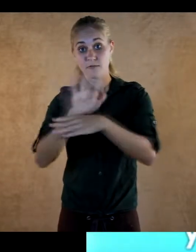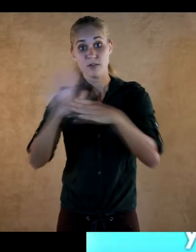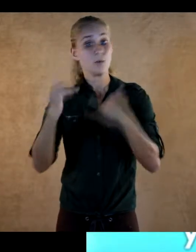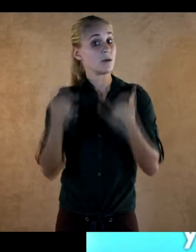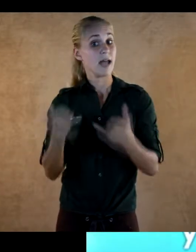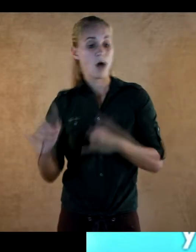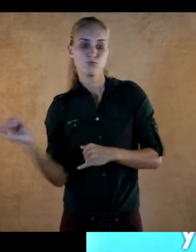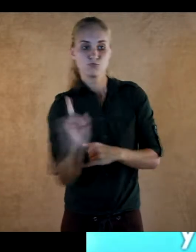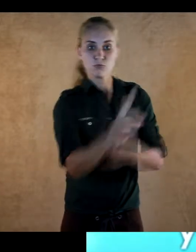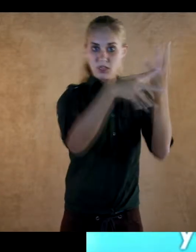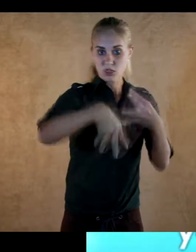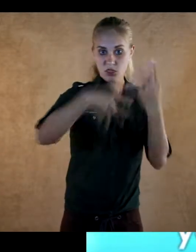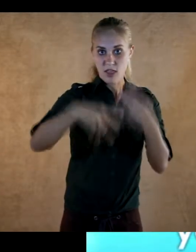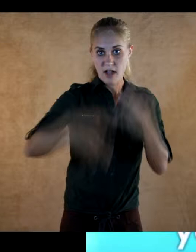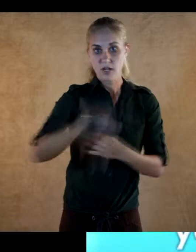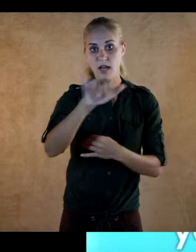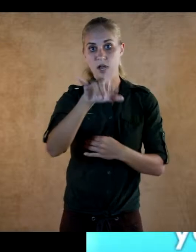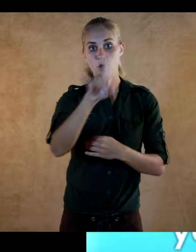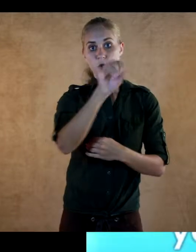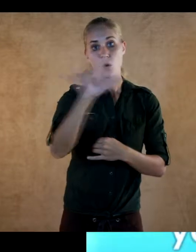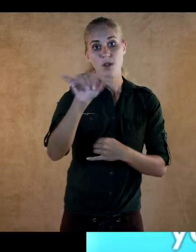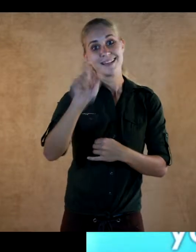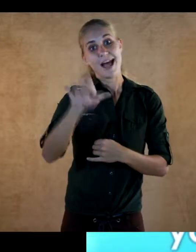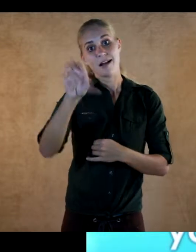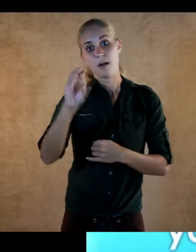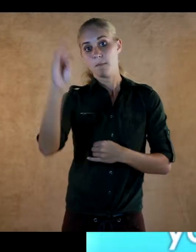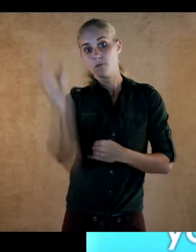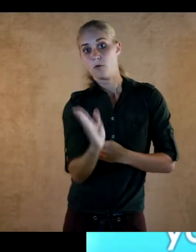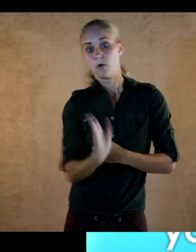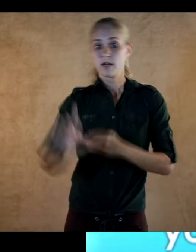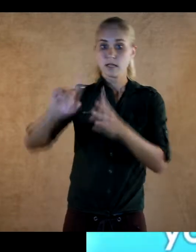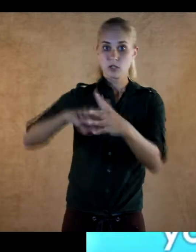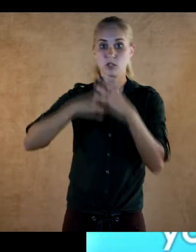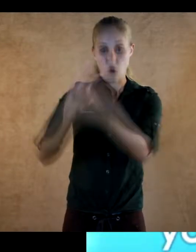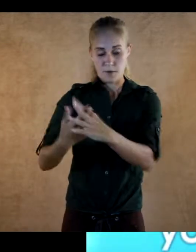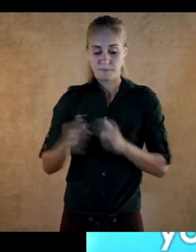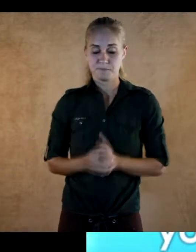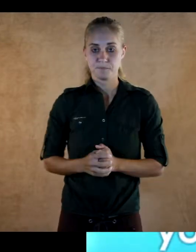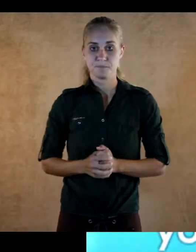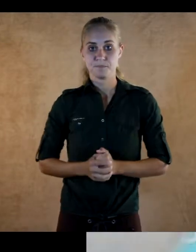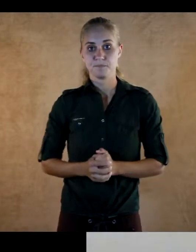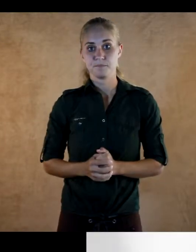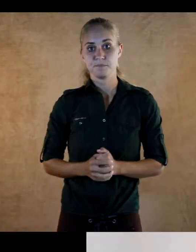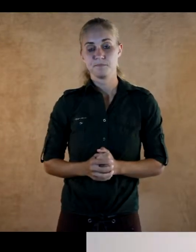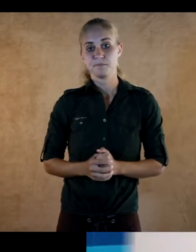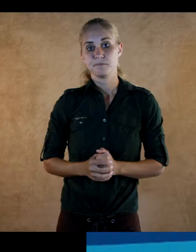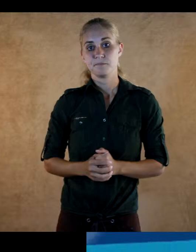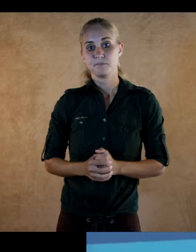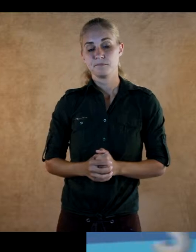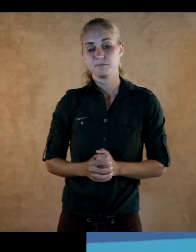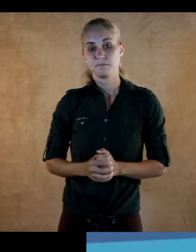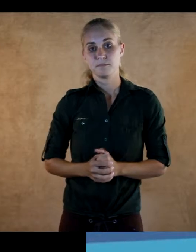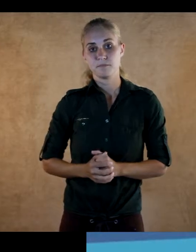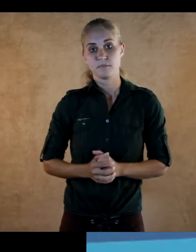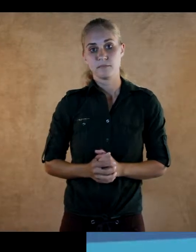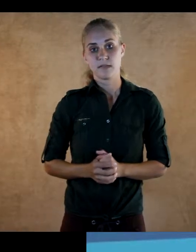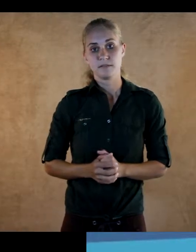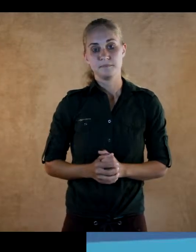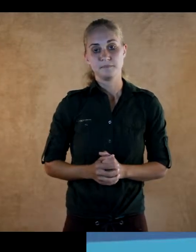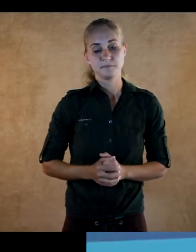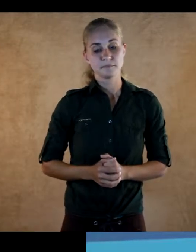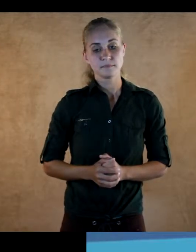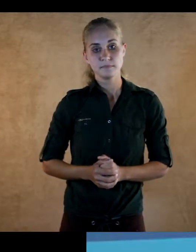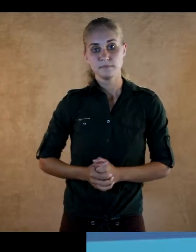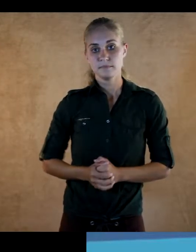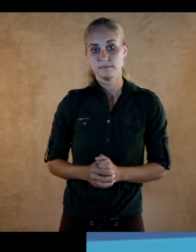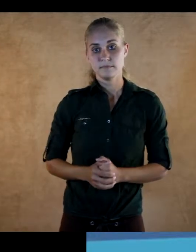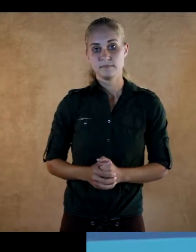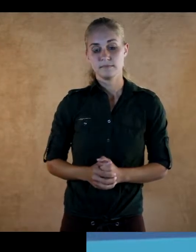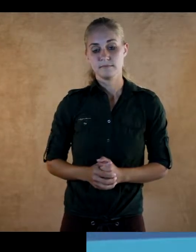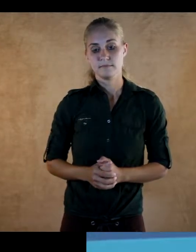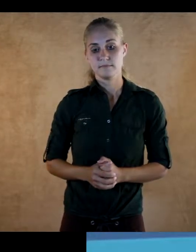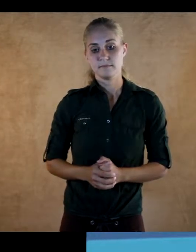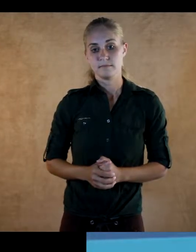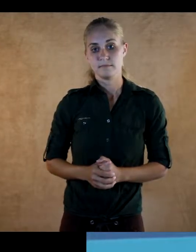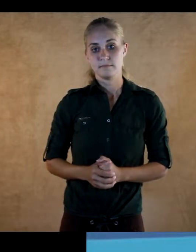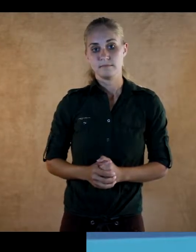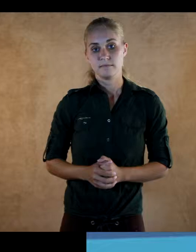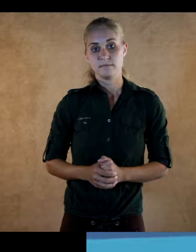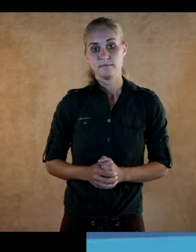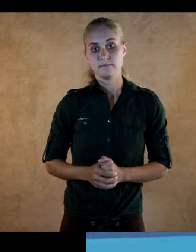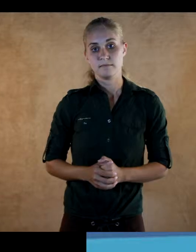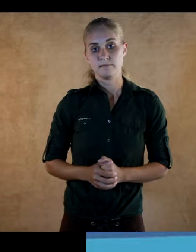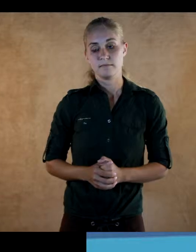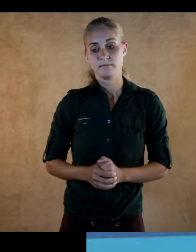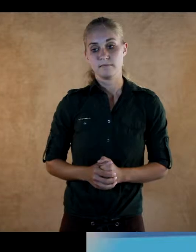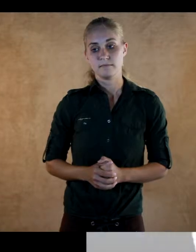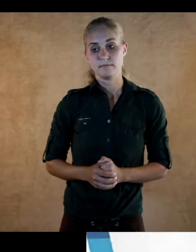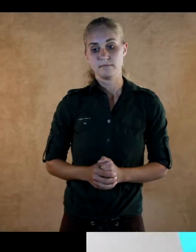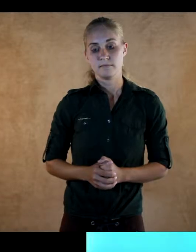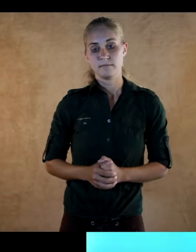and go grab or download it at http://Yoli.com/GettingStarted